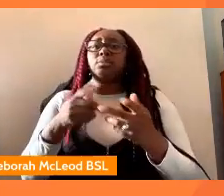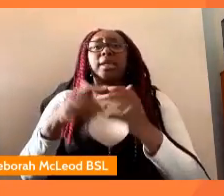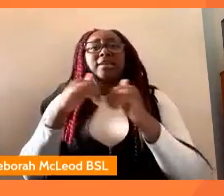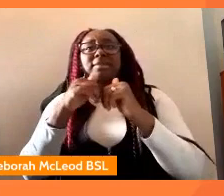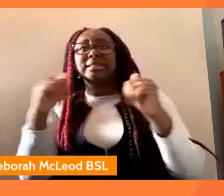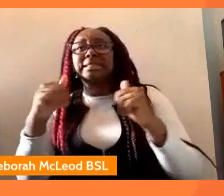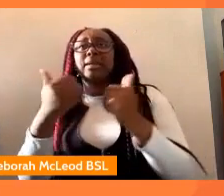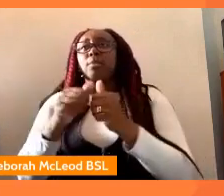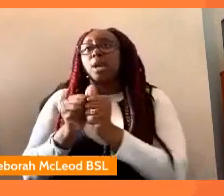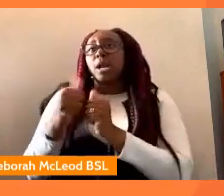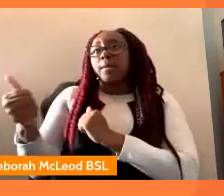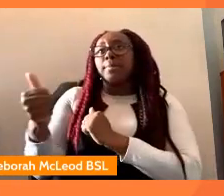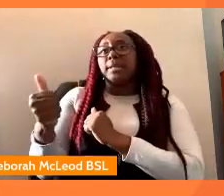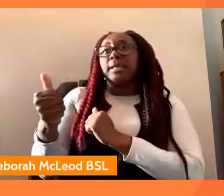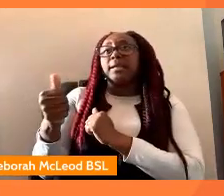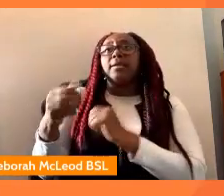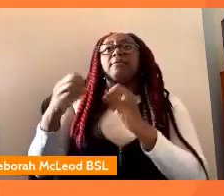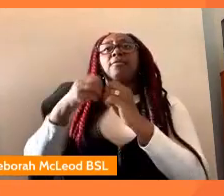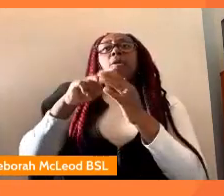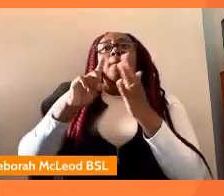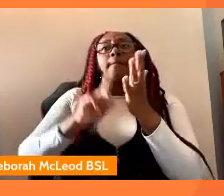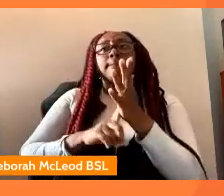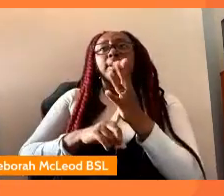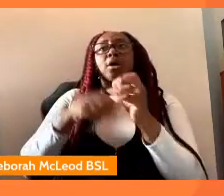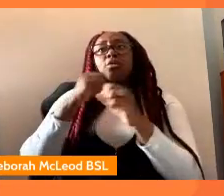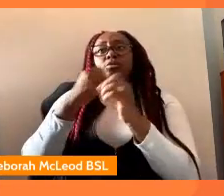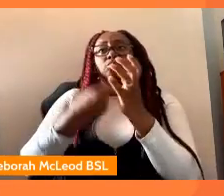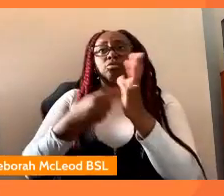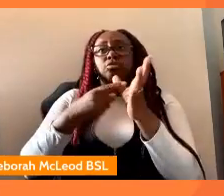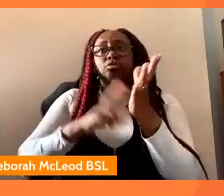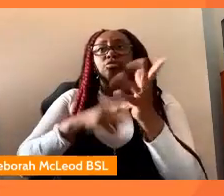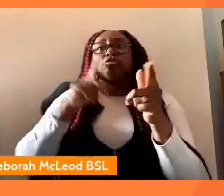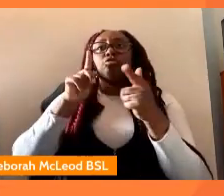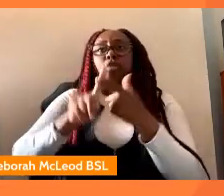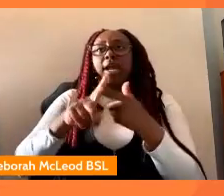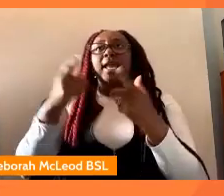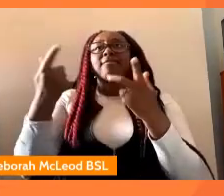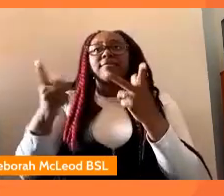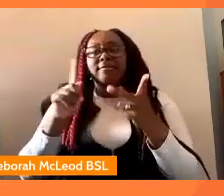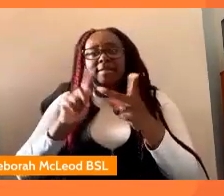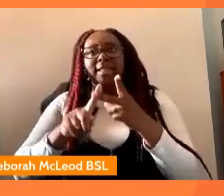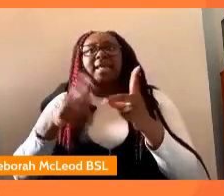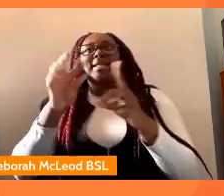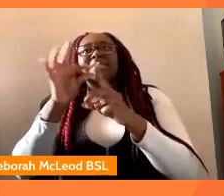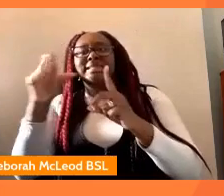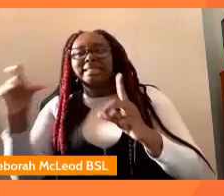for Belgrade so we get Belgrade Film and Digital and then a charity and then a limited company.